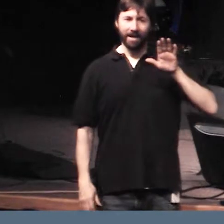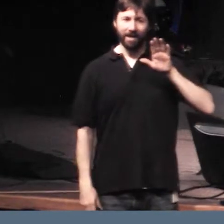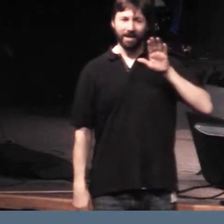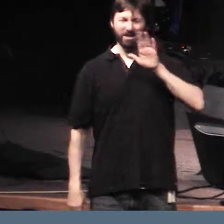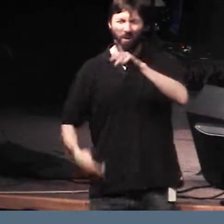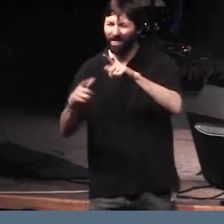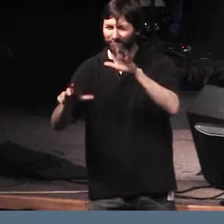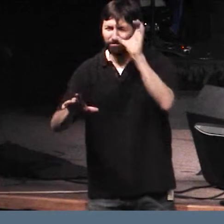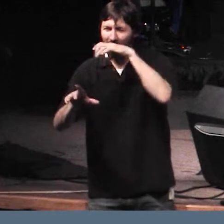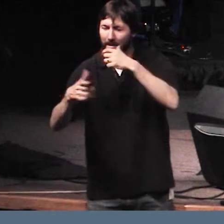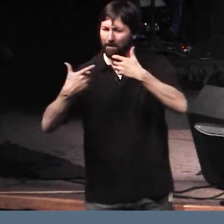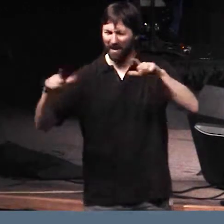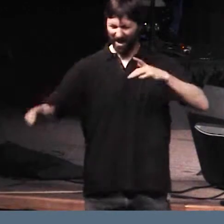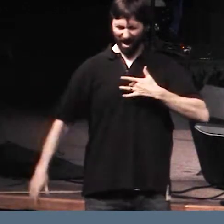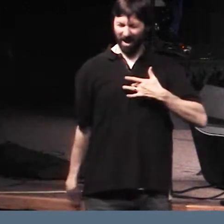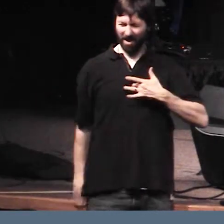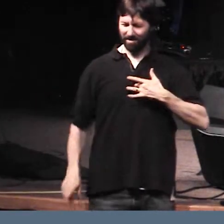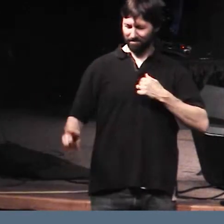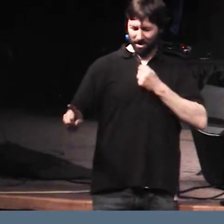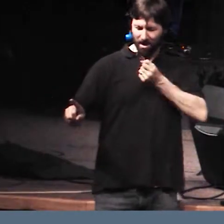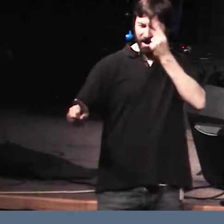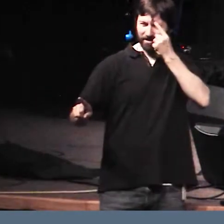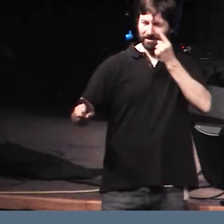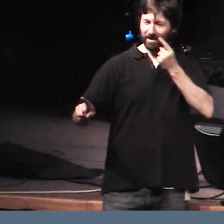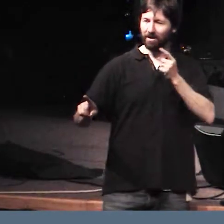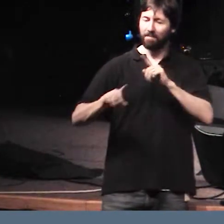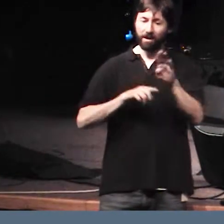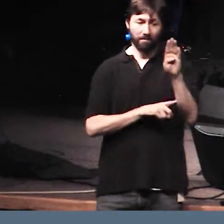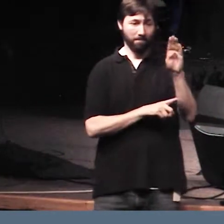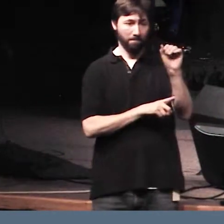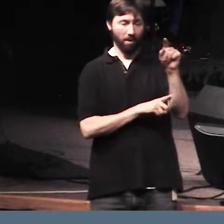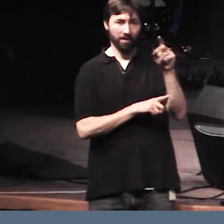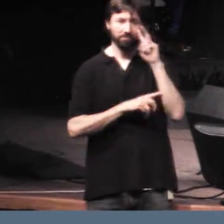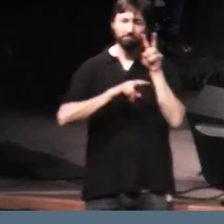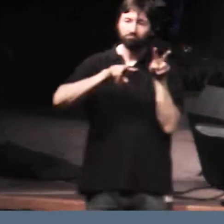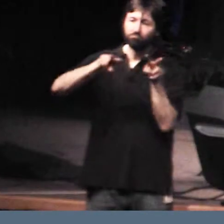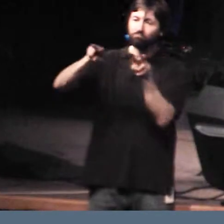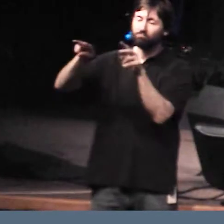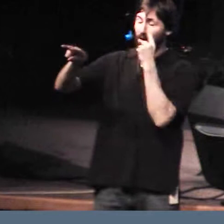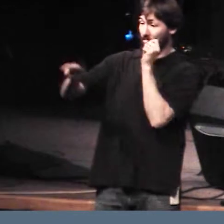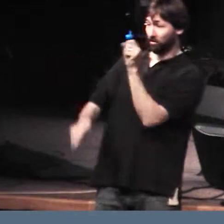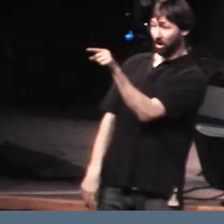but but anyway that's the kind of man he was and Boaz actually looks out at his field and he sees Ruth now remember